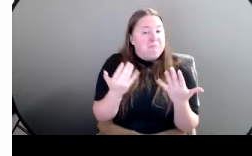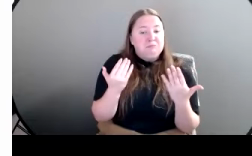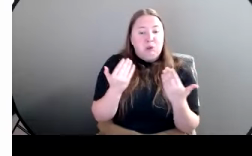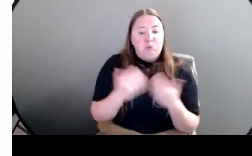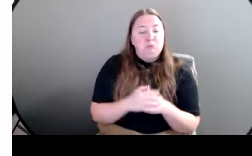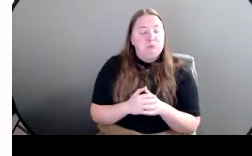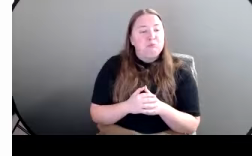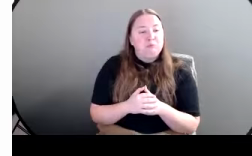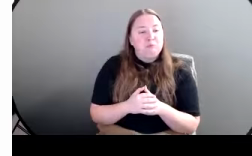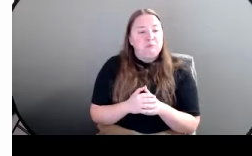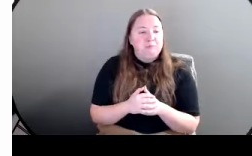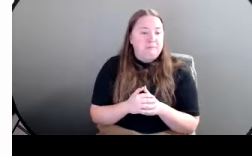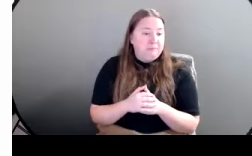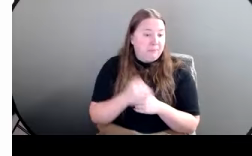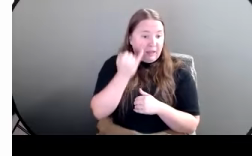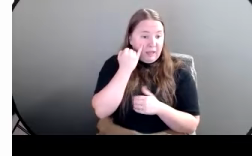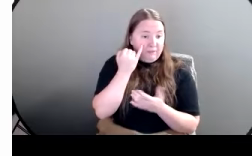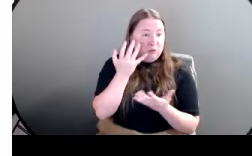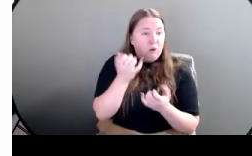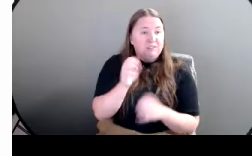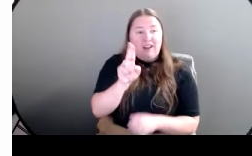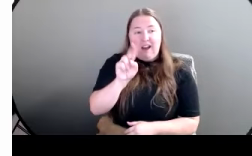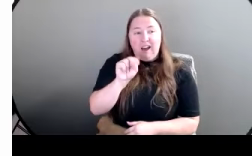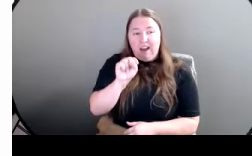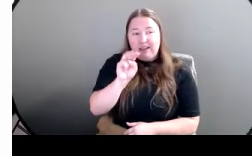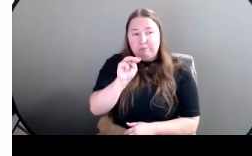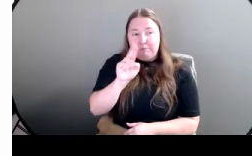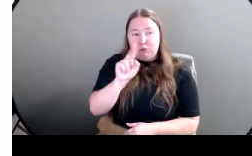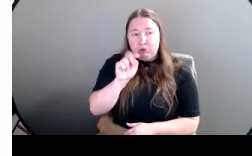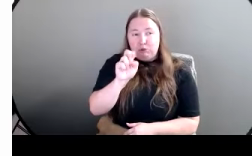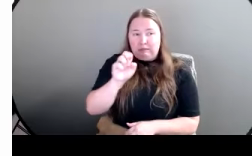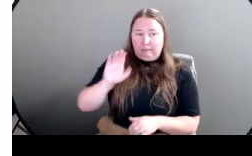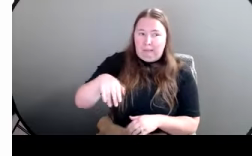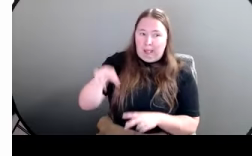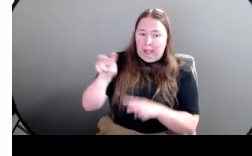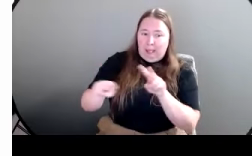If you want to unmute, I haven't looked at the Q&A chat, but